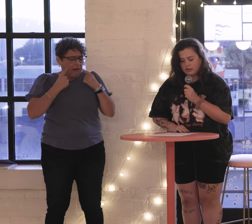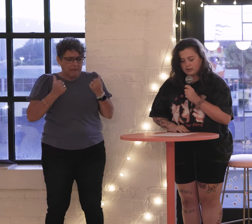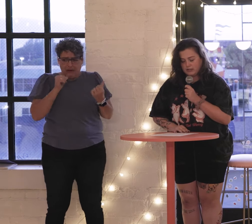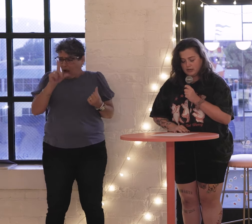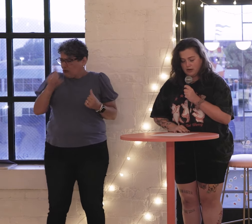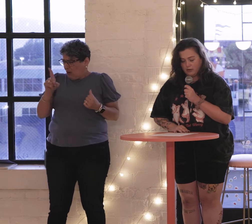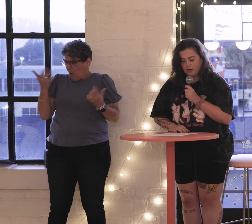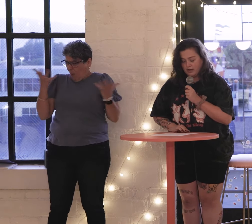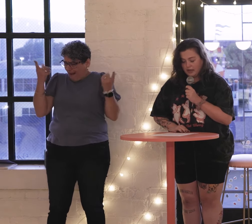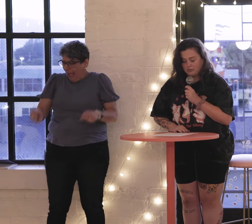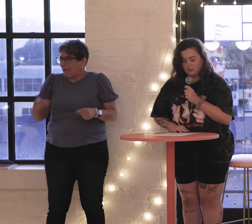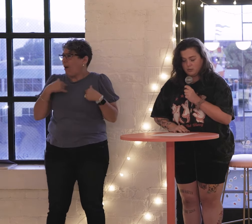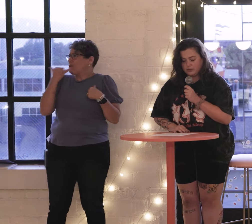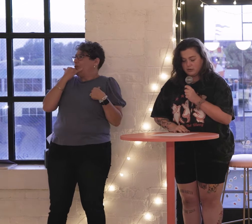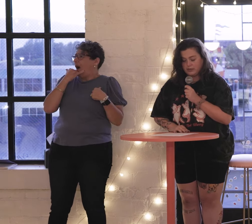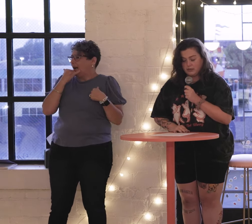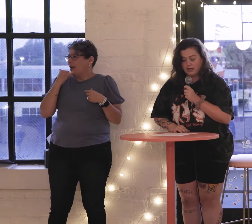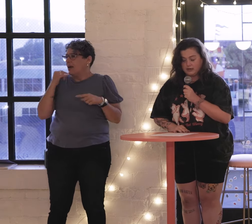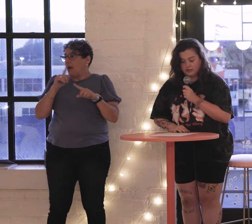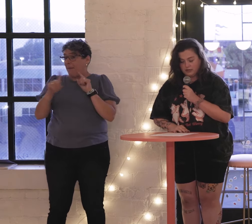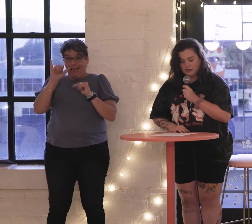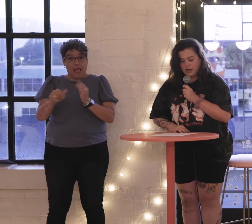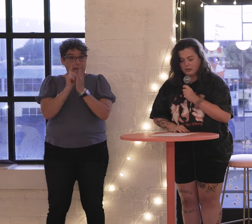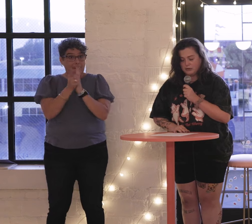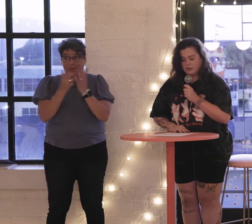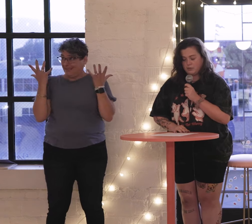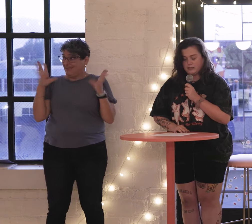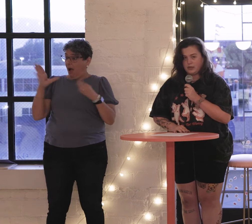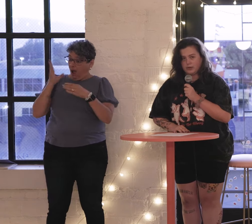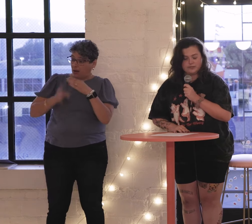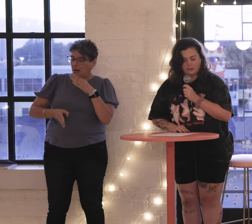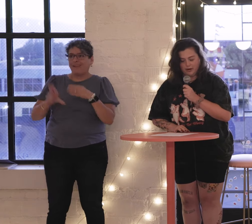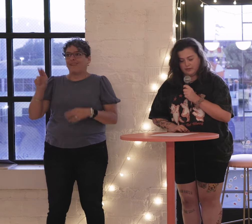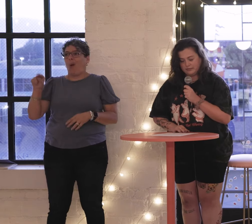Little did I know that that moment wasn't going to be the end of it, and it was only going to get worse from there.